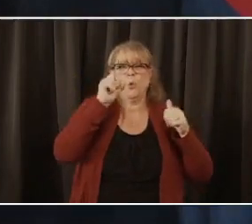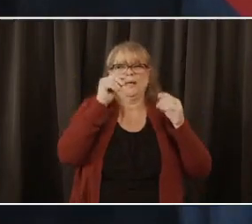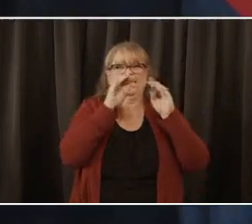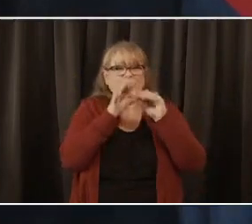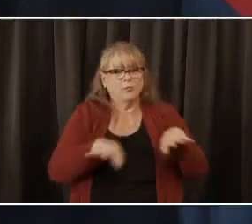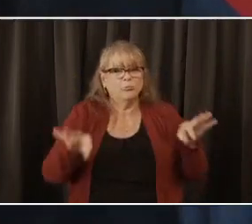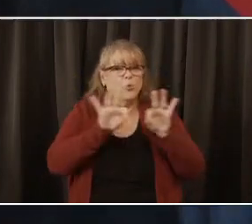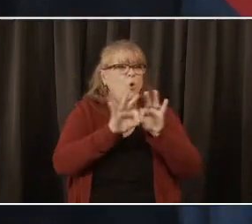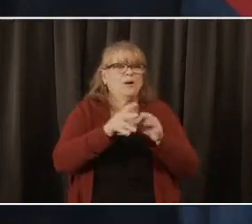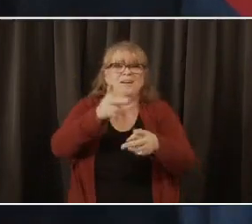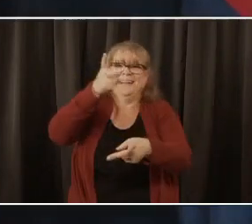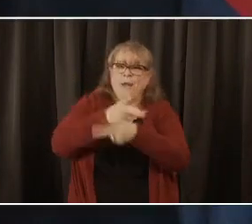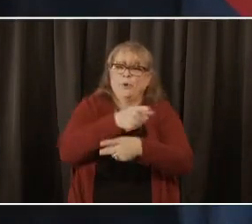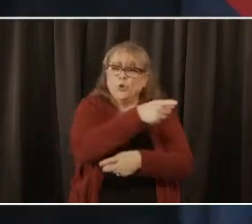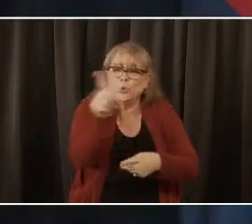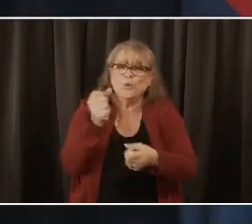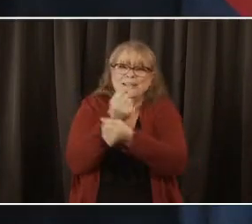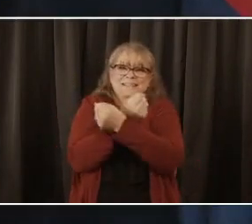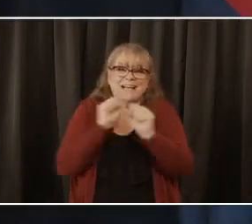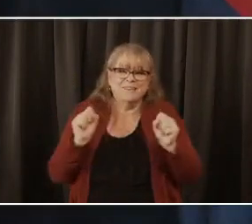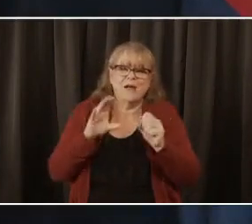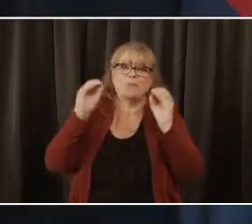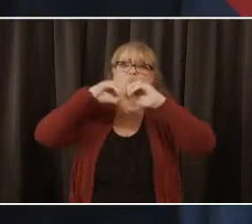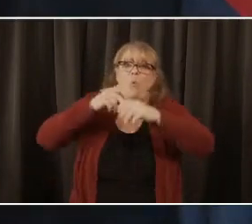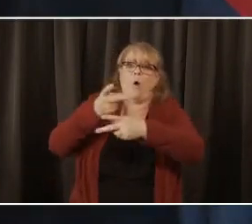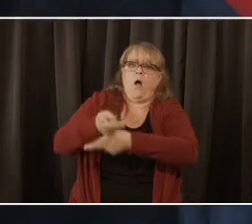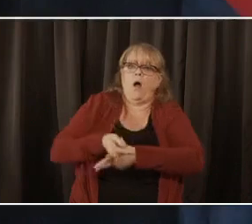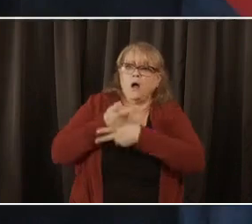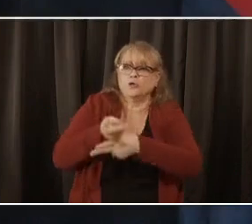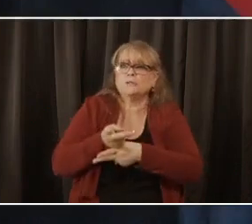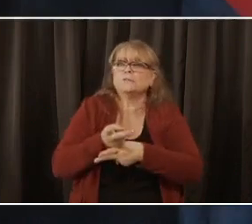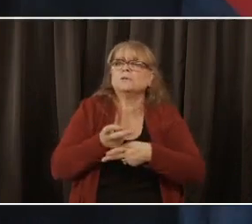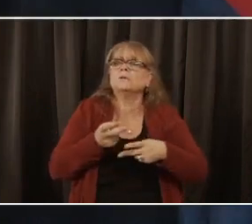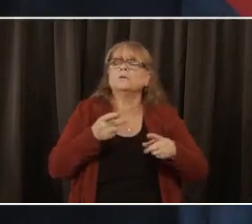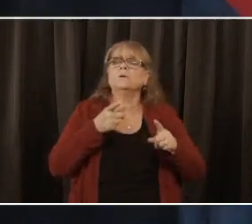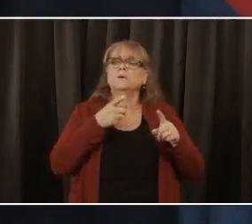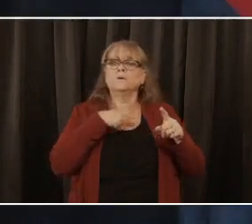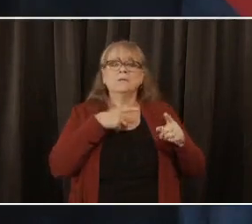there's three safe and highly effective COVID vaccines available to Coloradans.